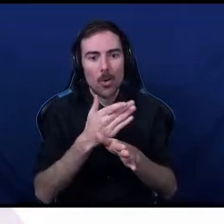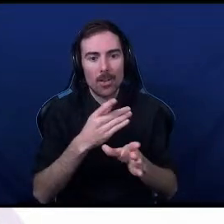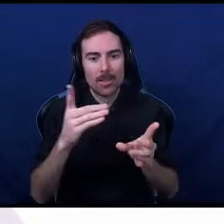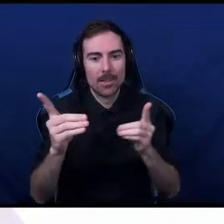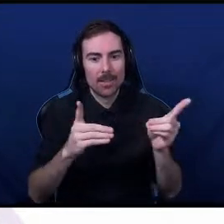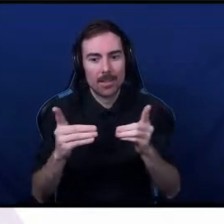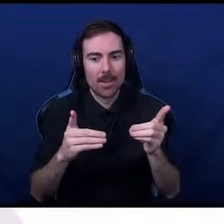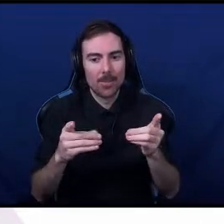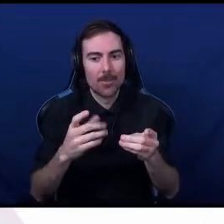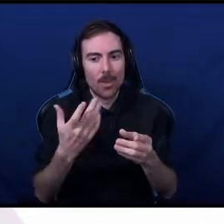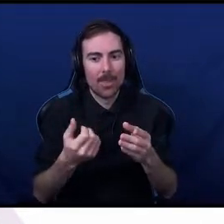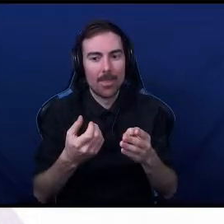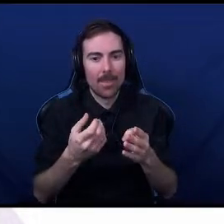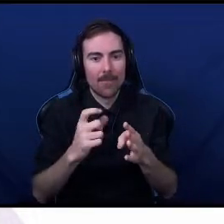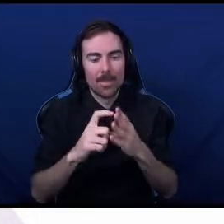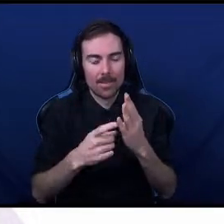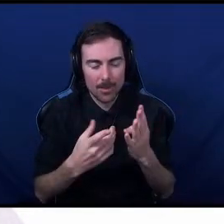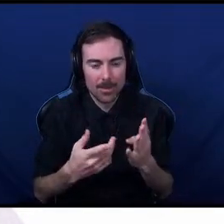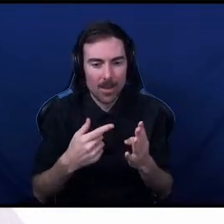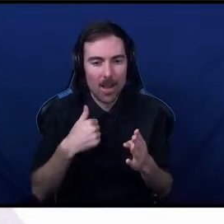of that I went on then to work at a hardware startup named